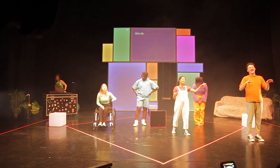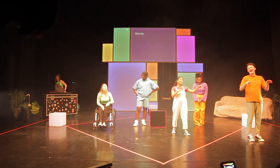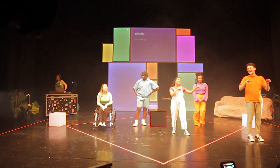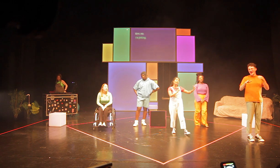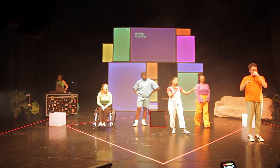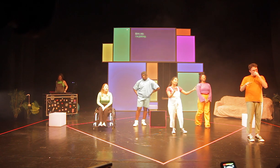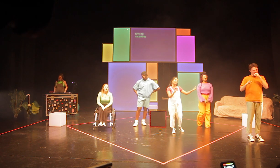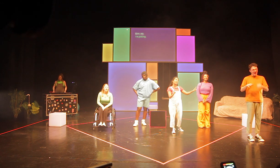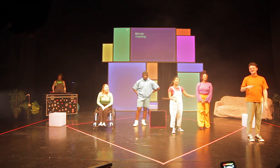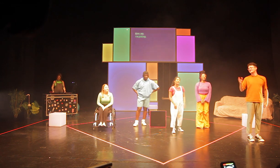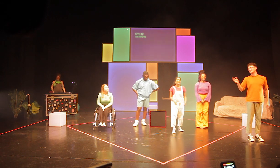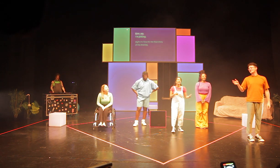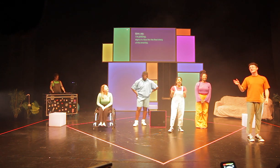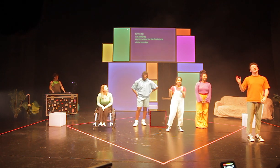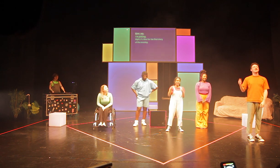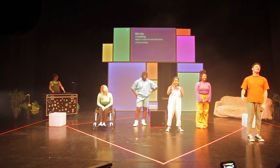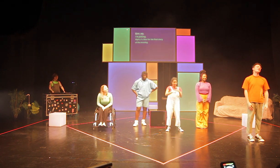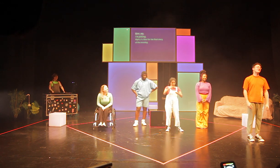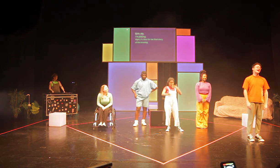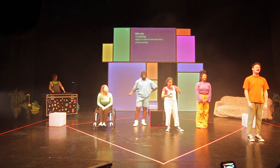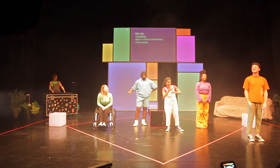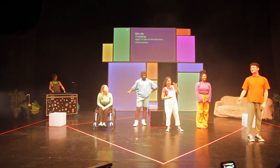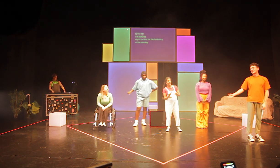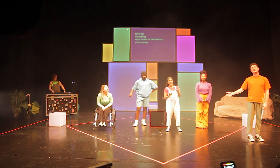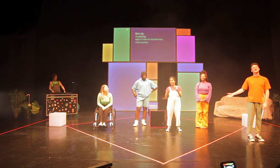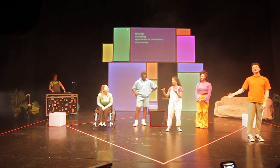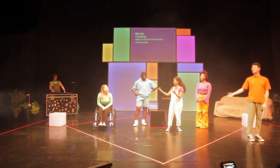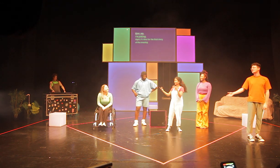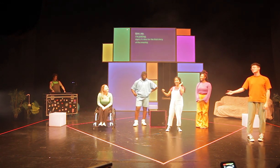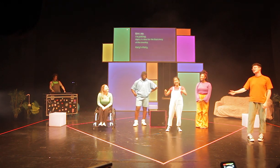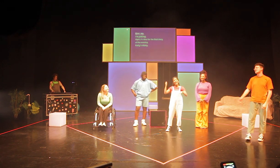Joking. Right, it's time for the last story of the day, Katy's story, so Maisy,